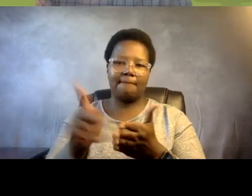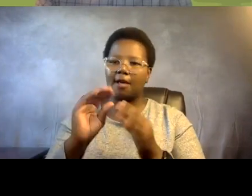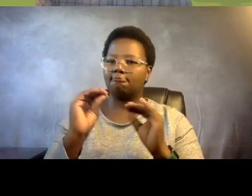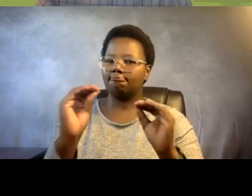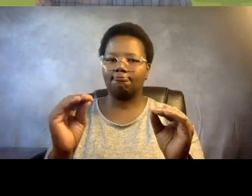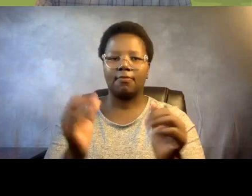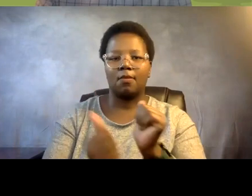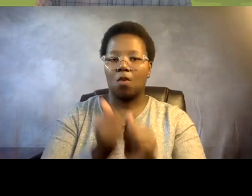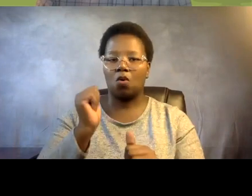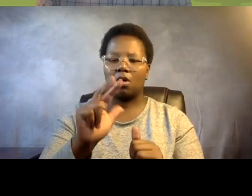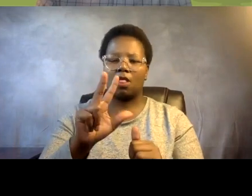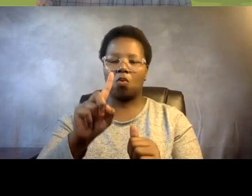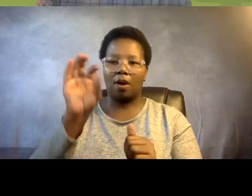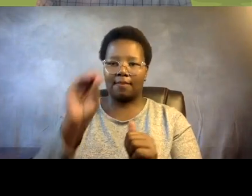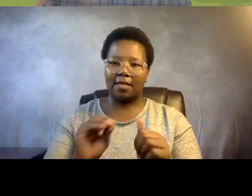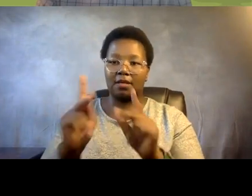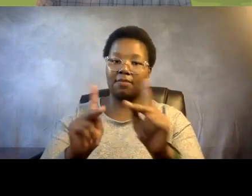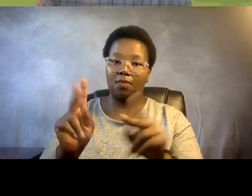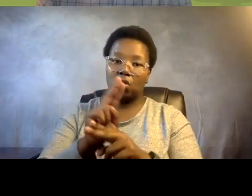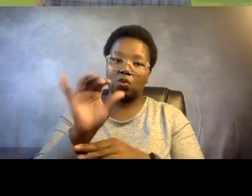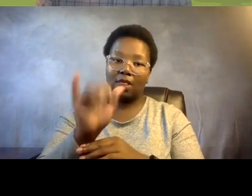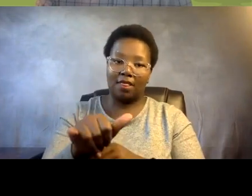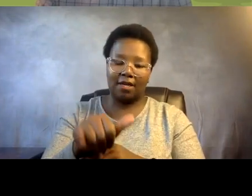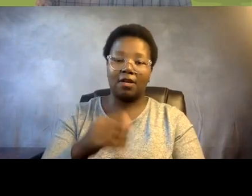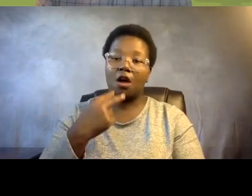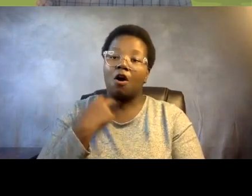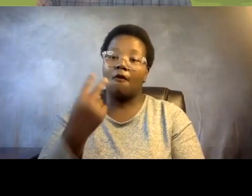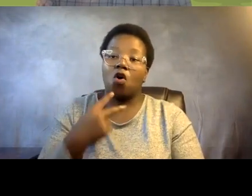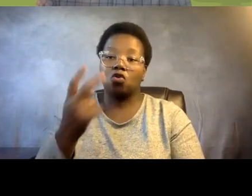our survey respondents. VoiceOver on Mac about seven percent. That is an important note.